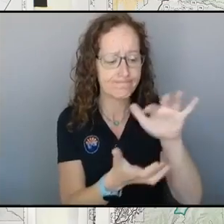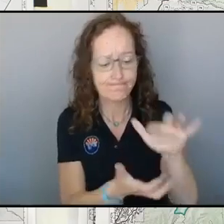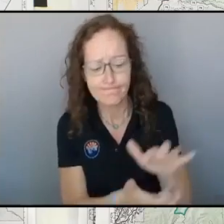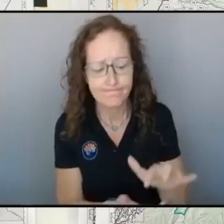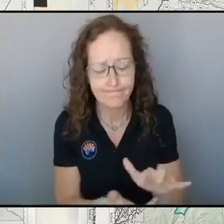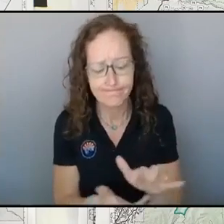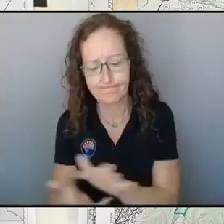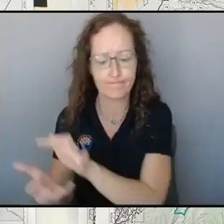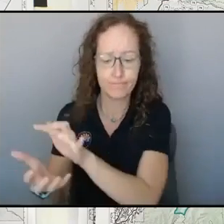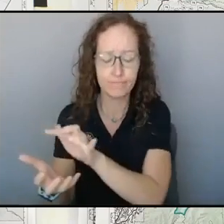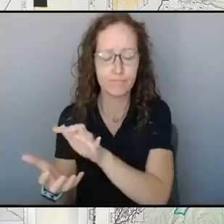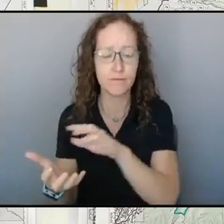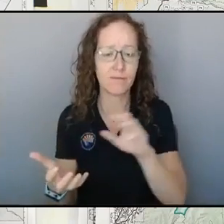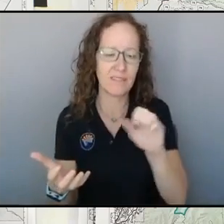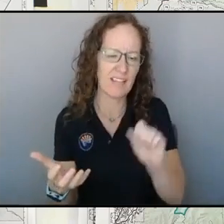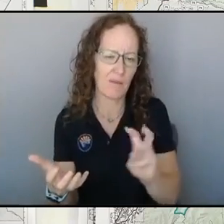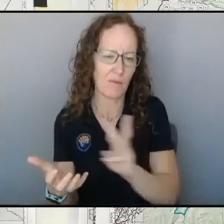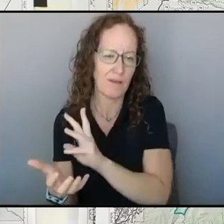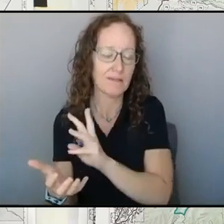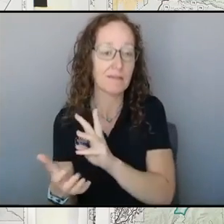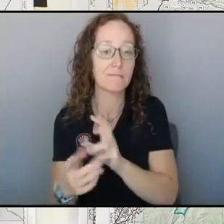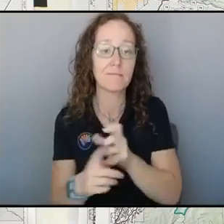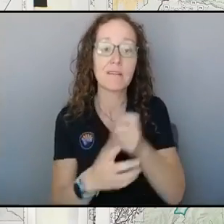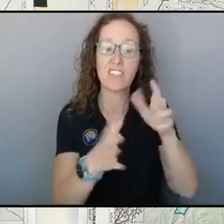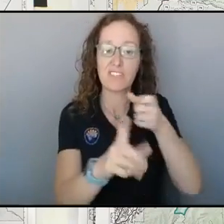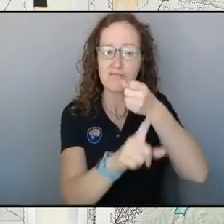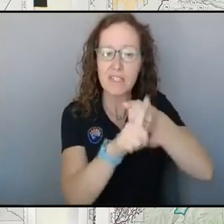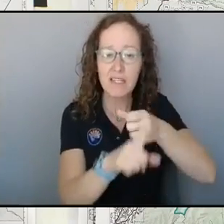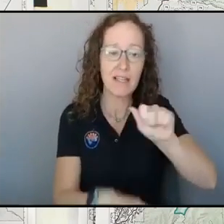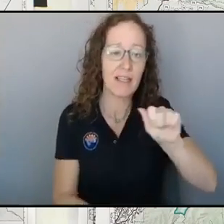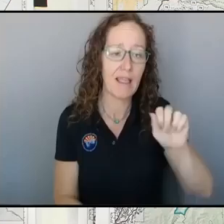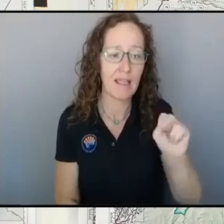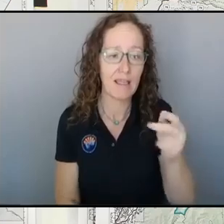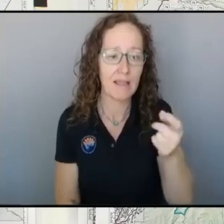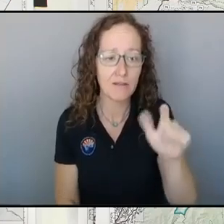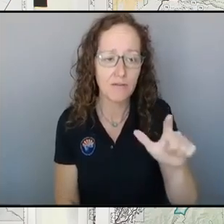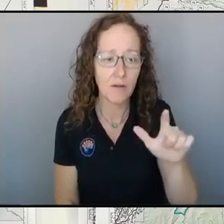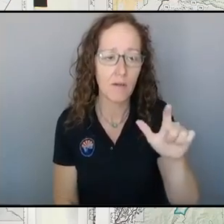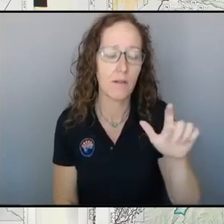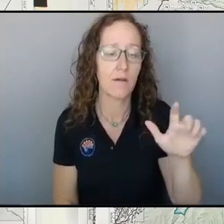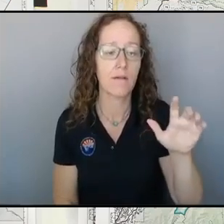Angel Fire up there at about 5:00 PM and it hit Las Vegas down